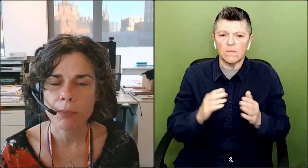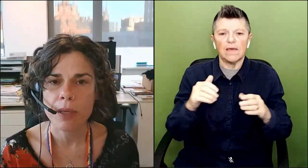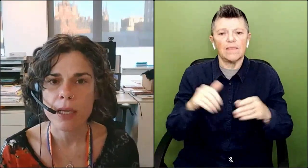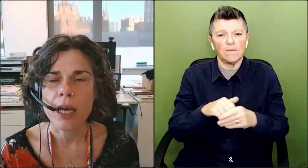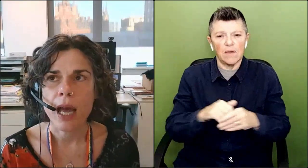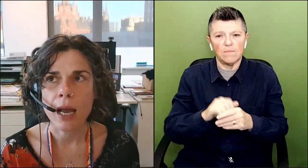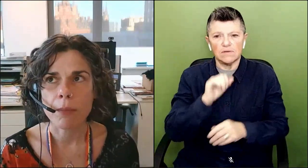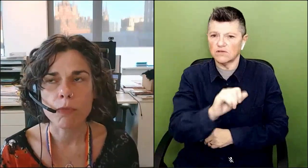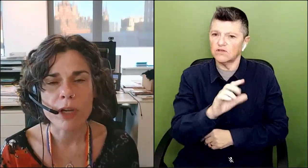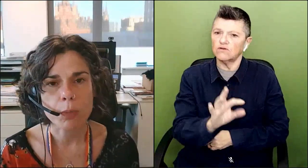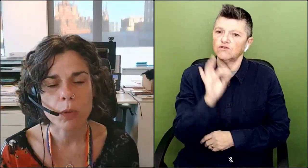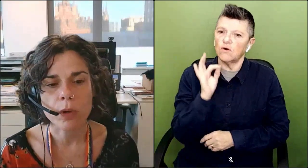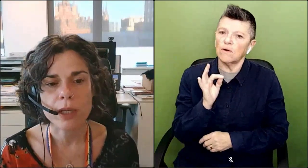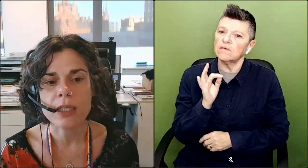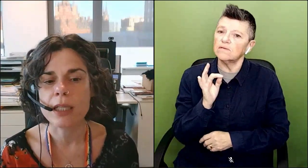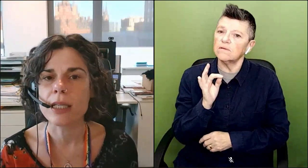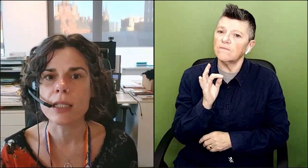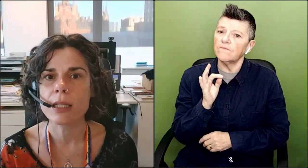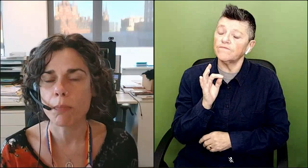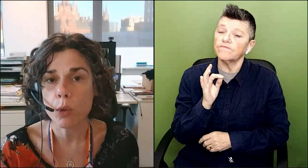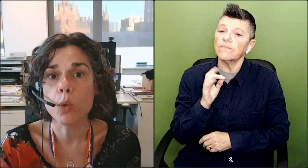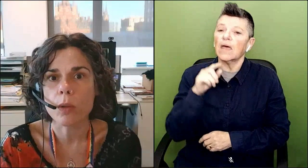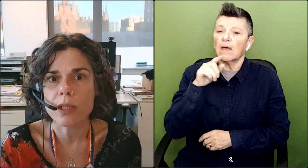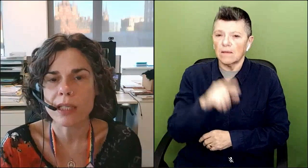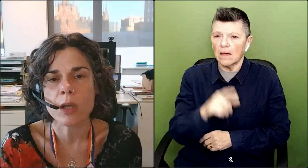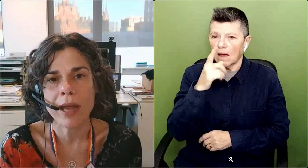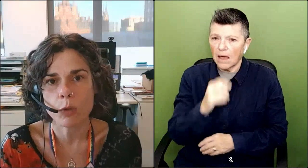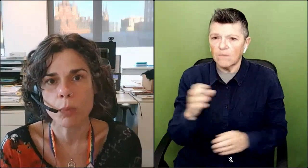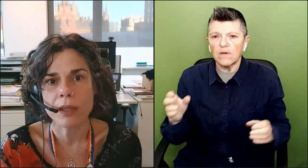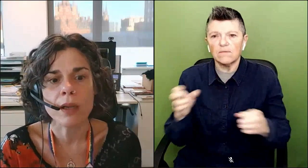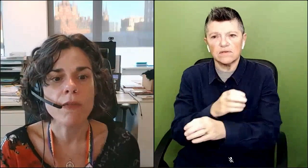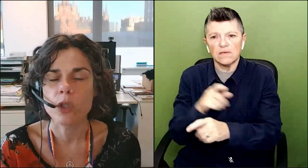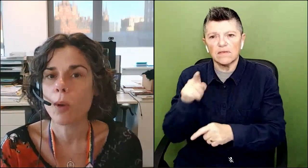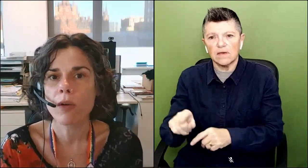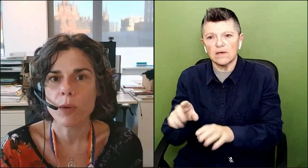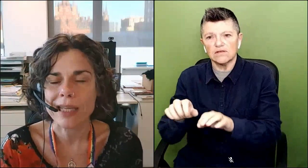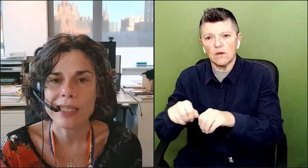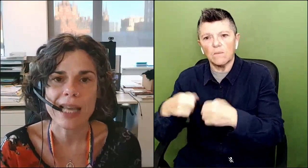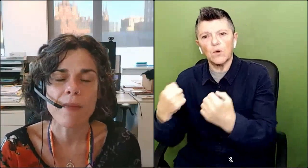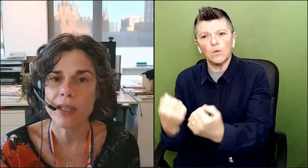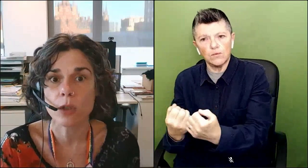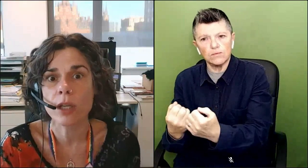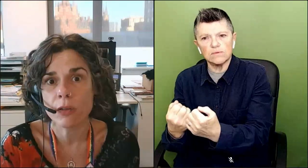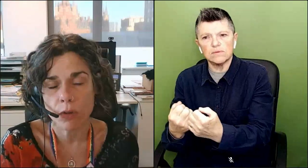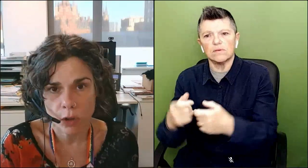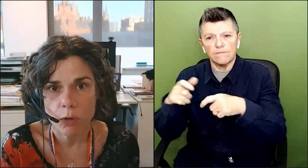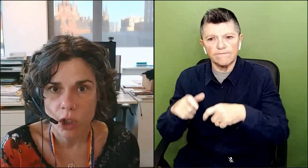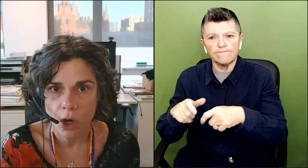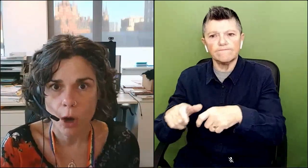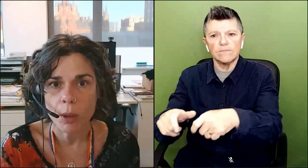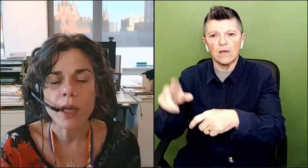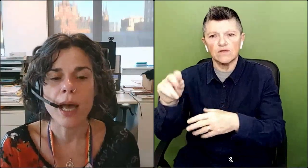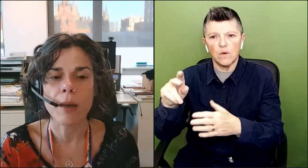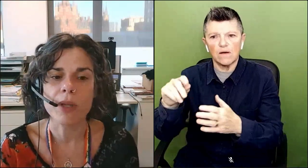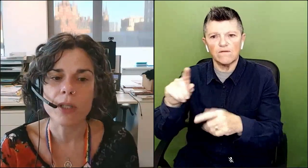people can't be re-deployed to these pools that you end up in for 12 weeks and then suddenly you've got no job.